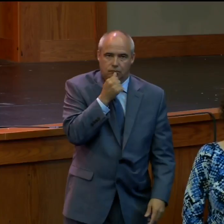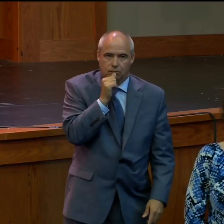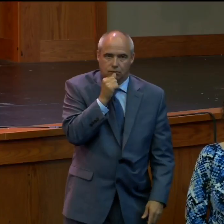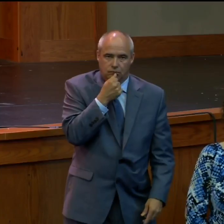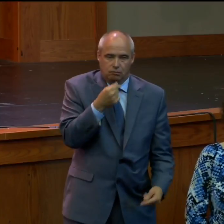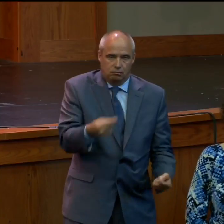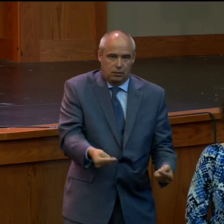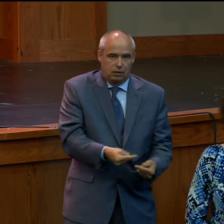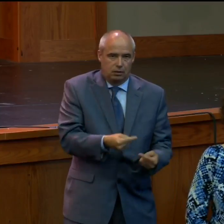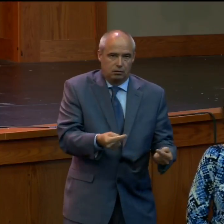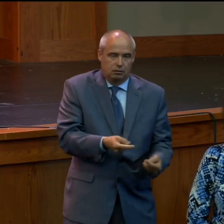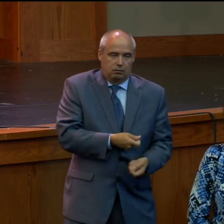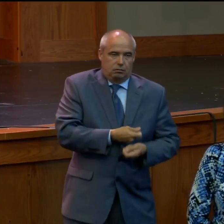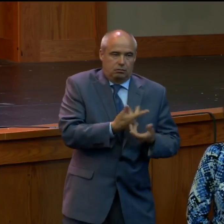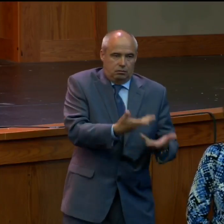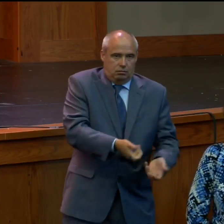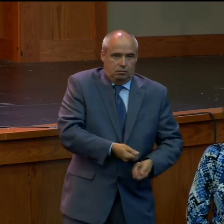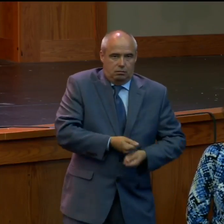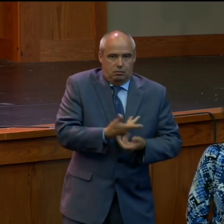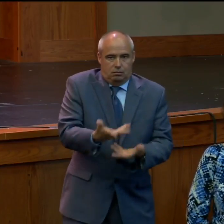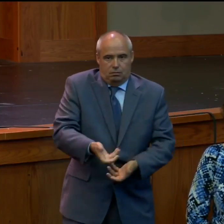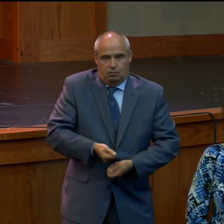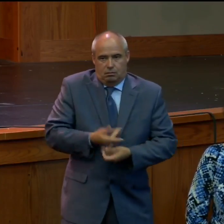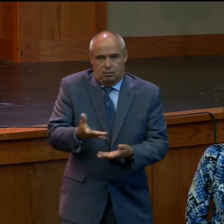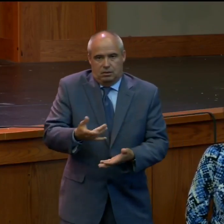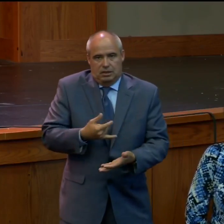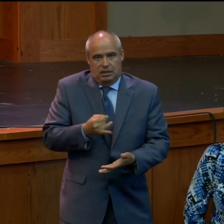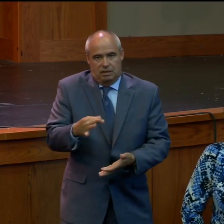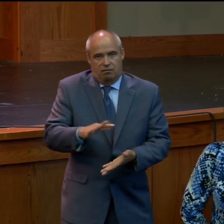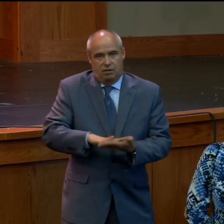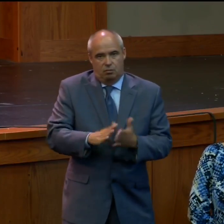WE NEED TO SHARE THE GAIN TO THEM IF STATEHOOD PASSES.